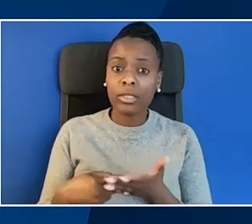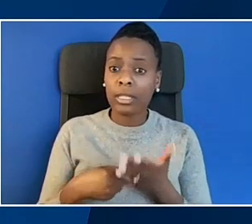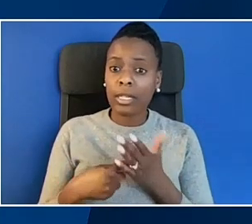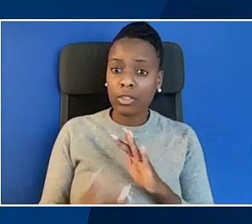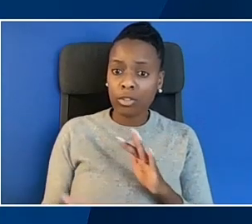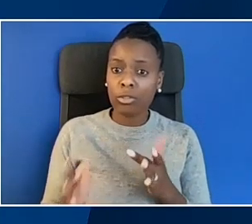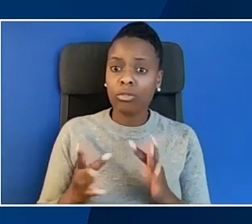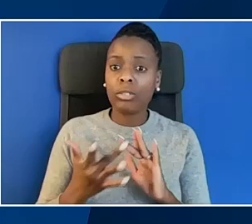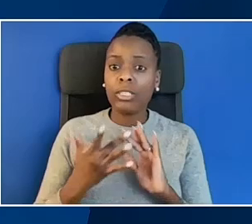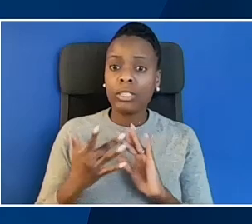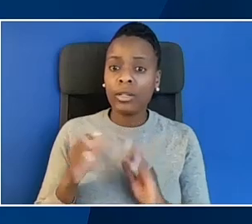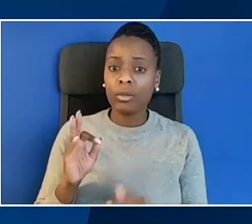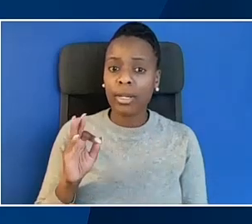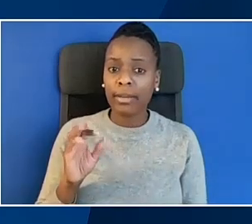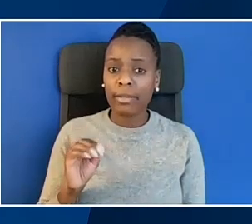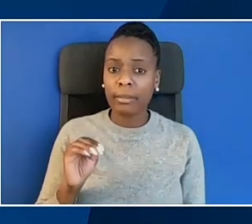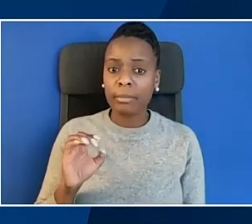We can make one available to you.